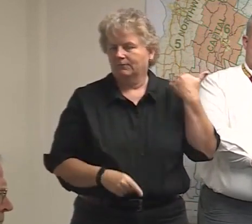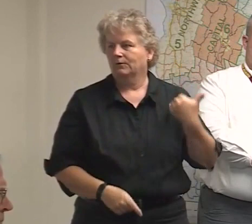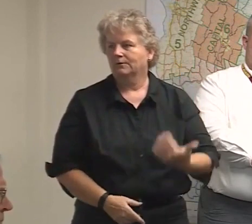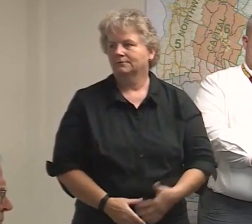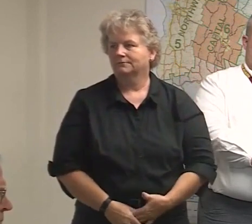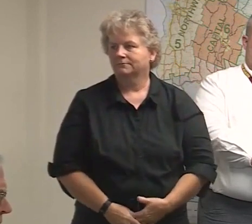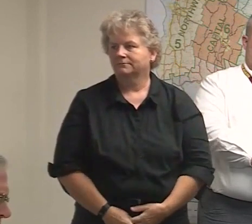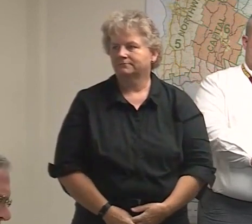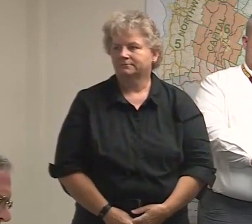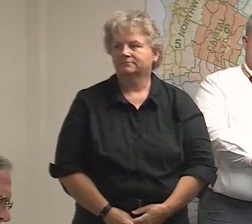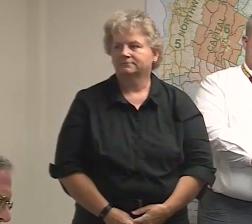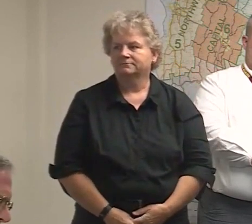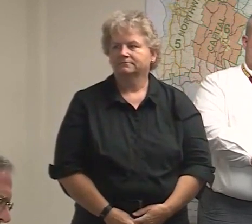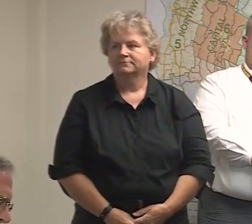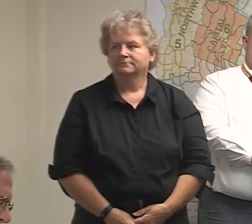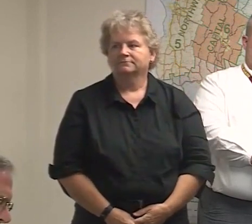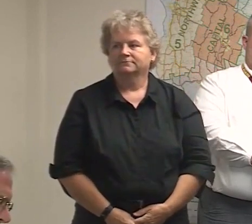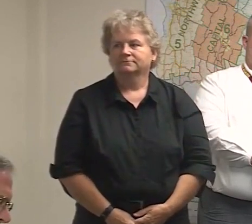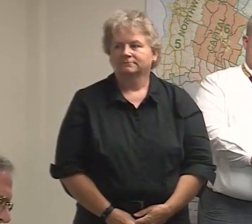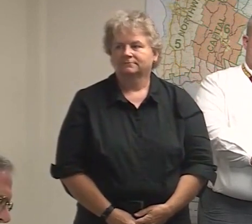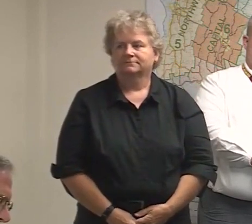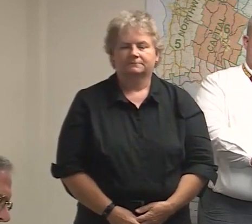AND WE’RE DOING THAT RIGHT NOW. I, I SEE.